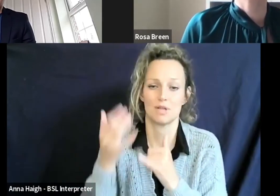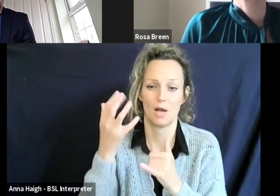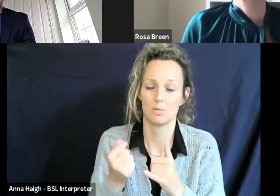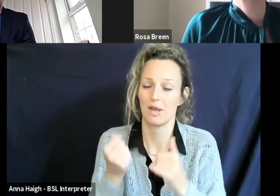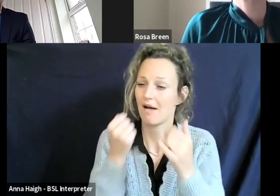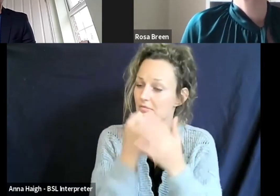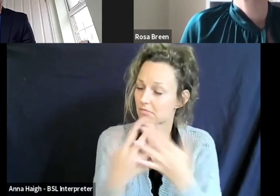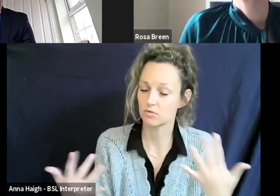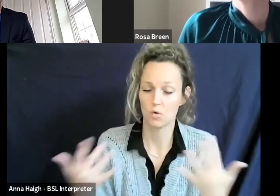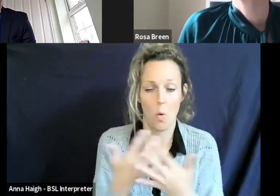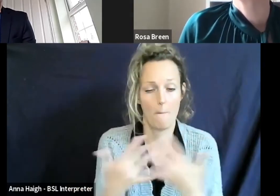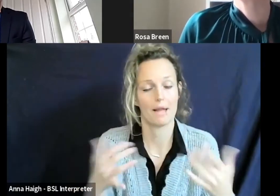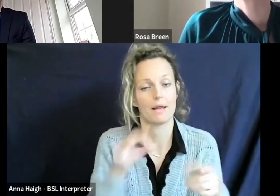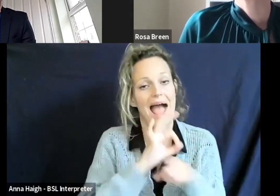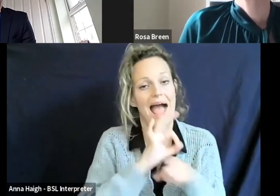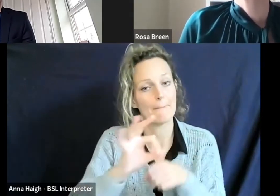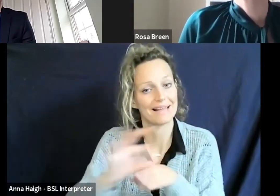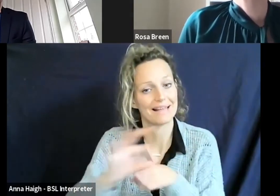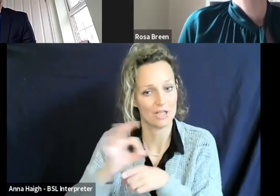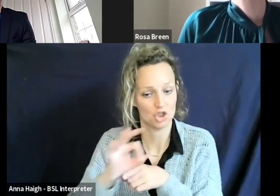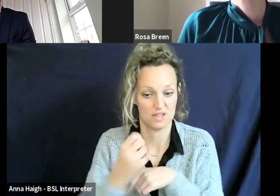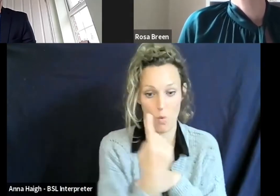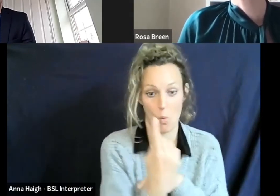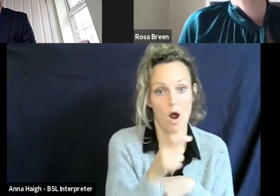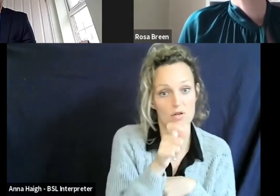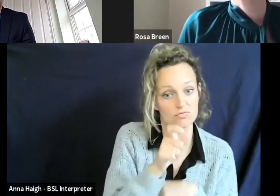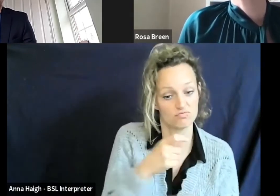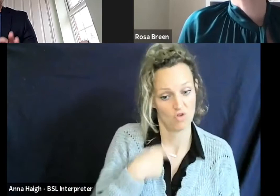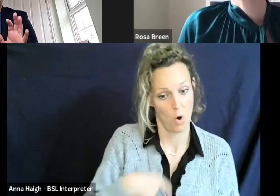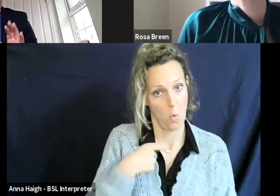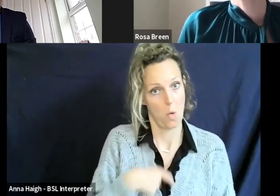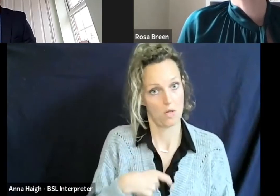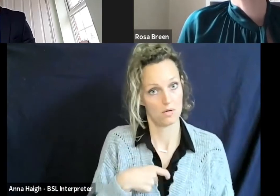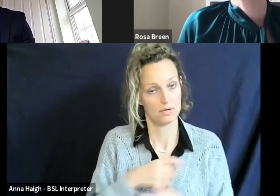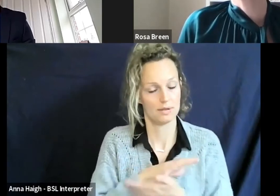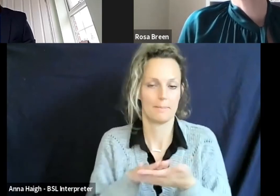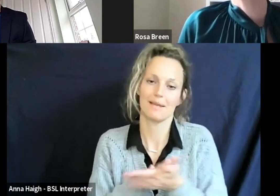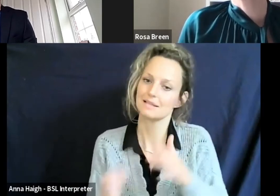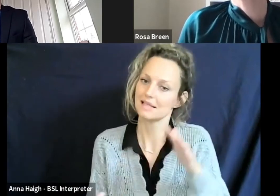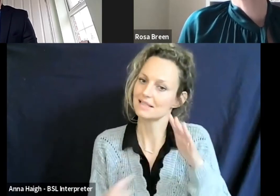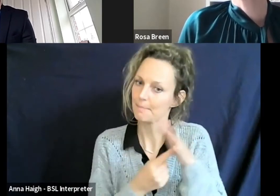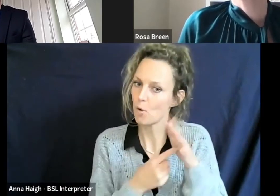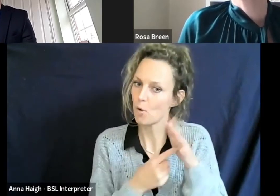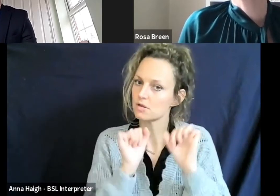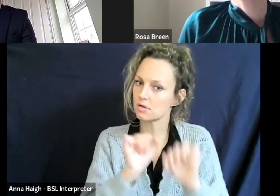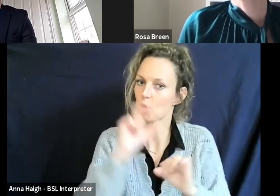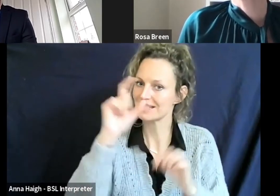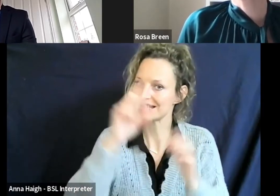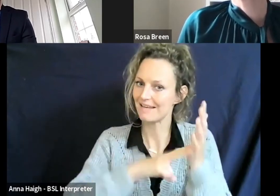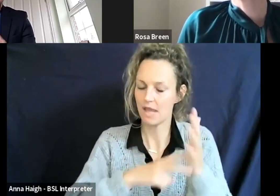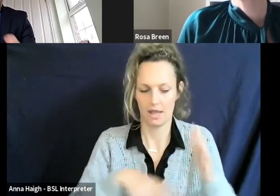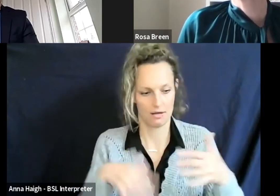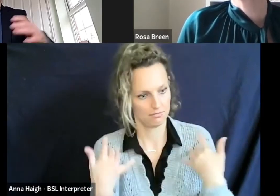But we are still a lot higher than we were before 2020.